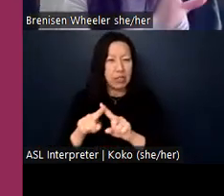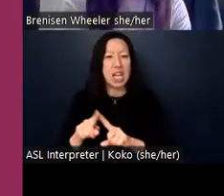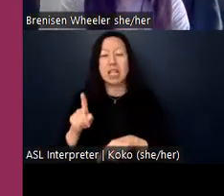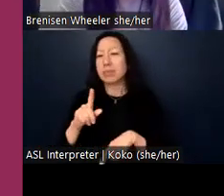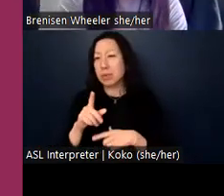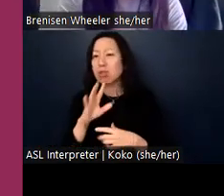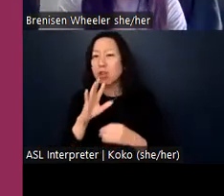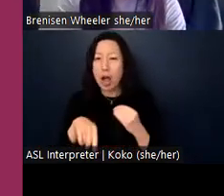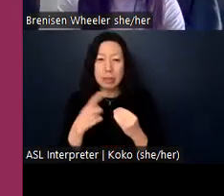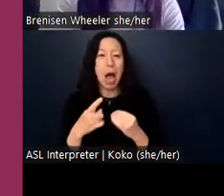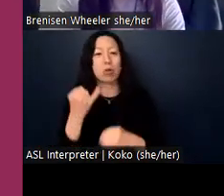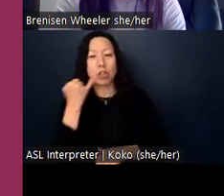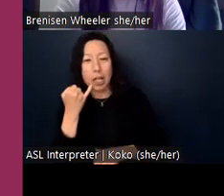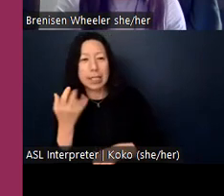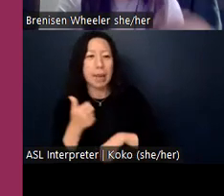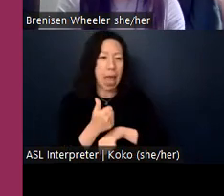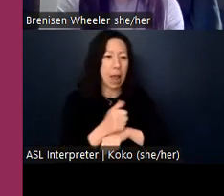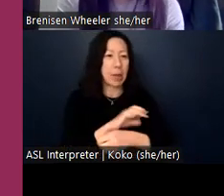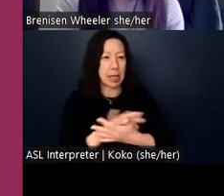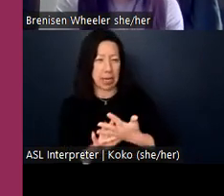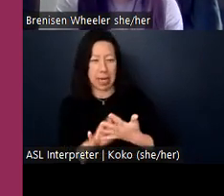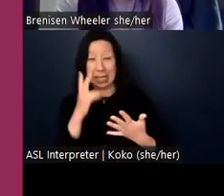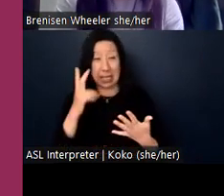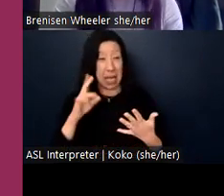through the collage of traits, maybe. 12:55:58 Just think of if any surprise you,